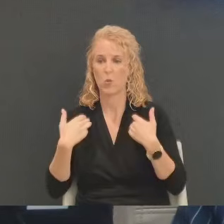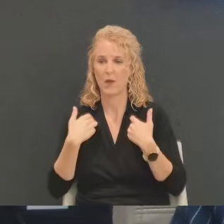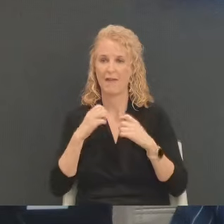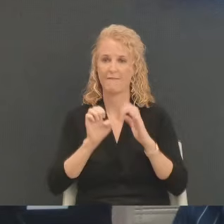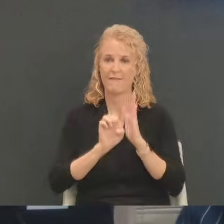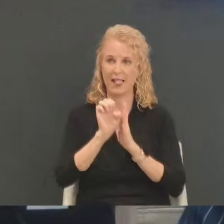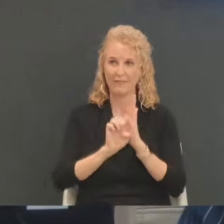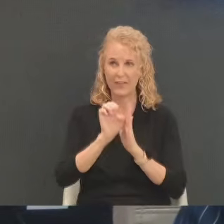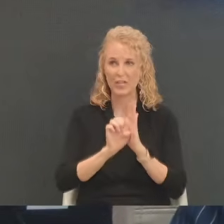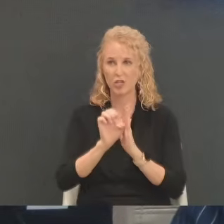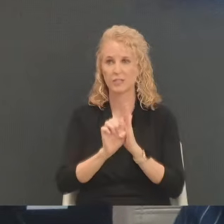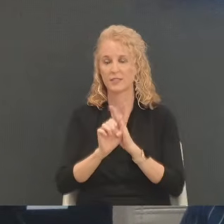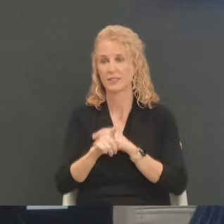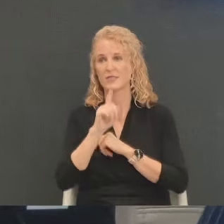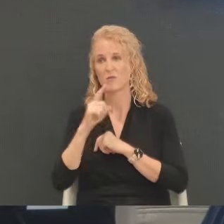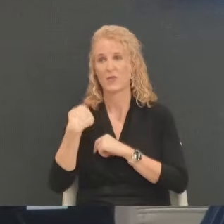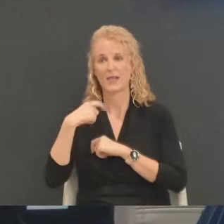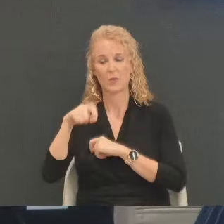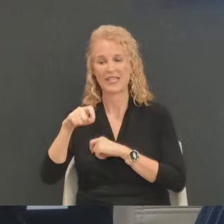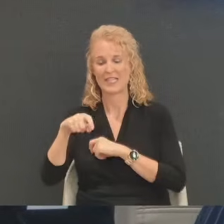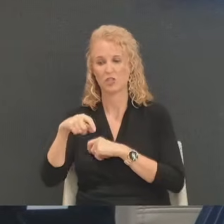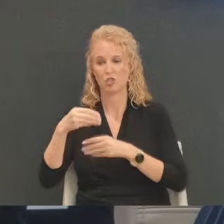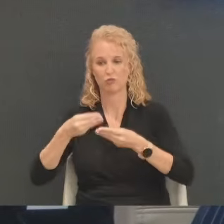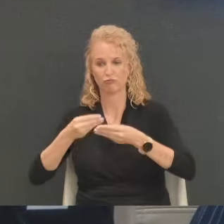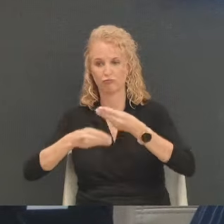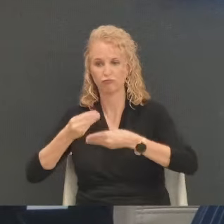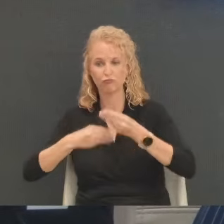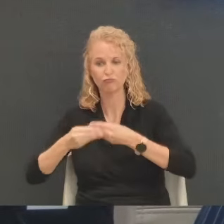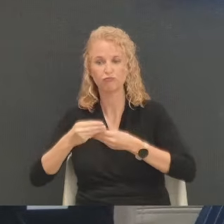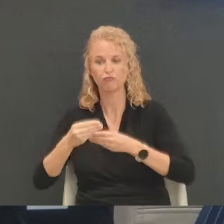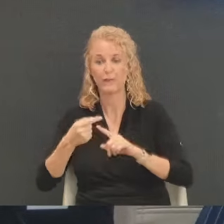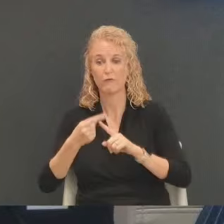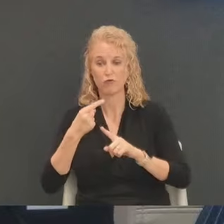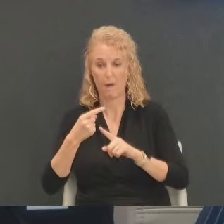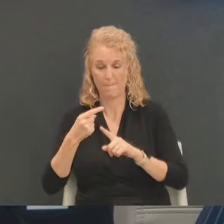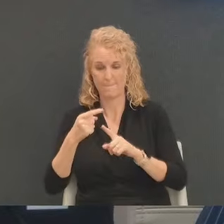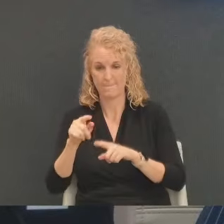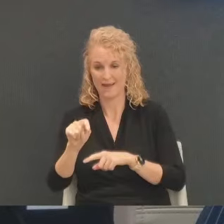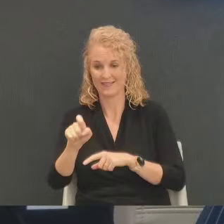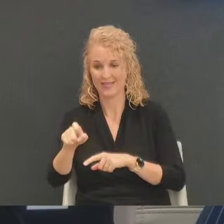getting ready to come in the budget and it's all coming from taxpayer in some regards some taxpayer